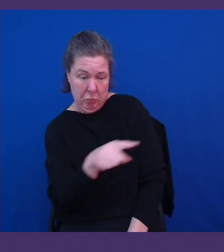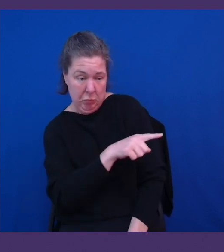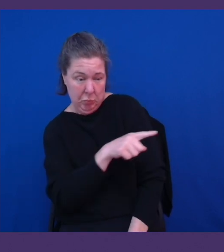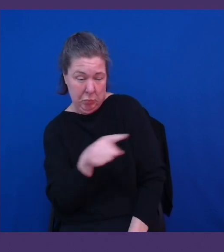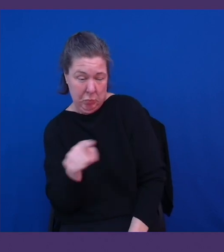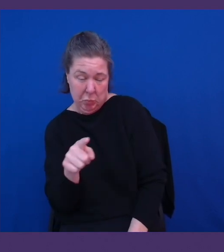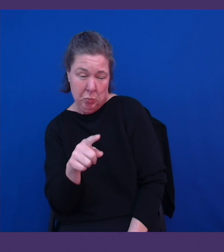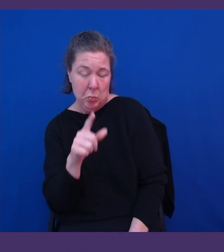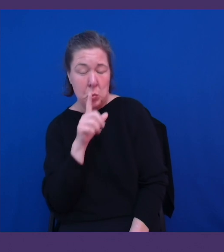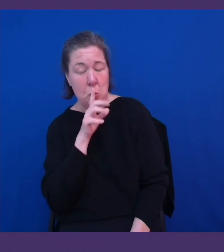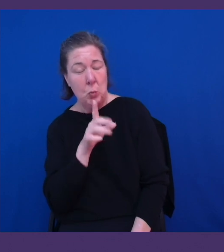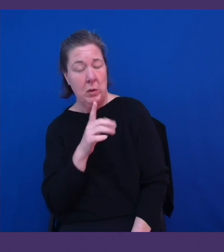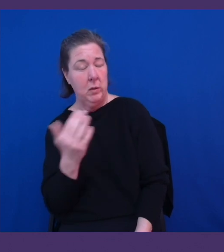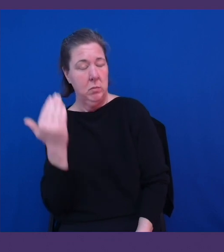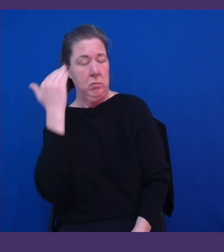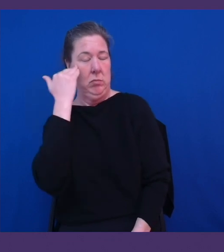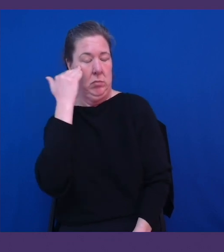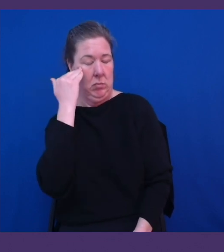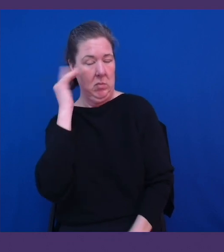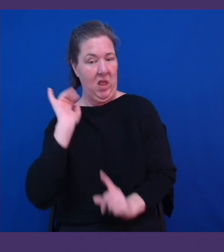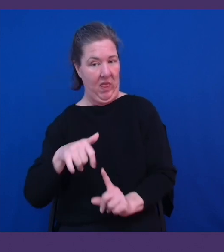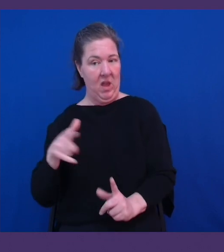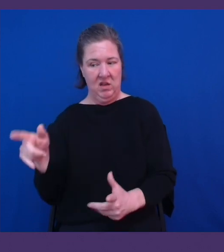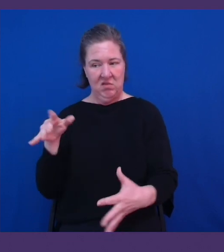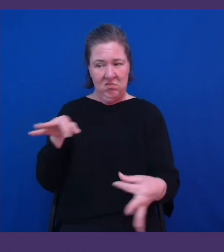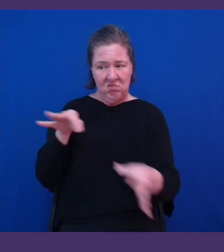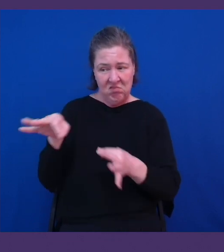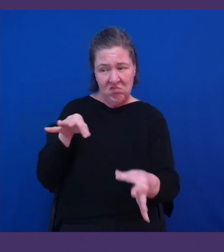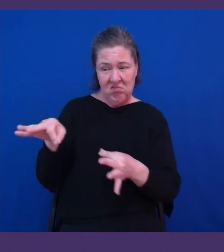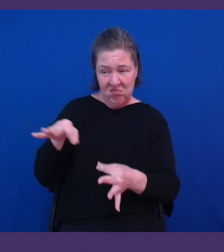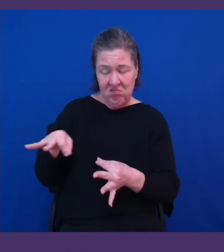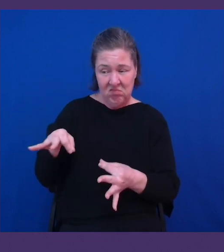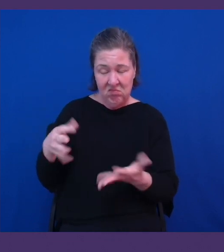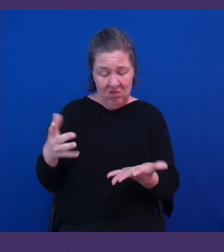familiar with it. So, can you explain first what is a standard